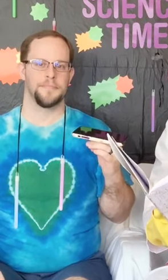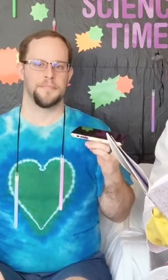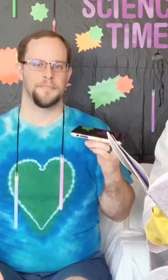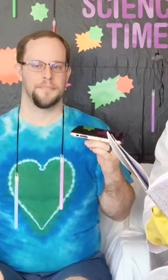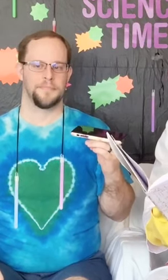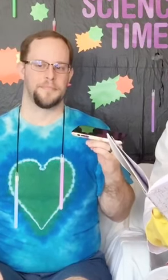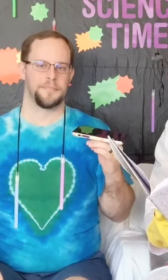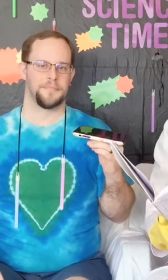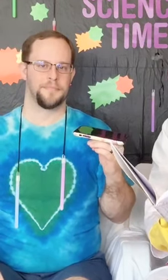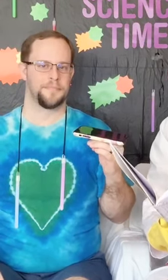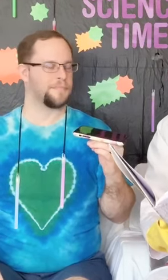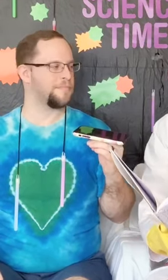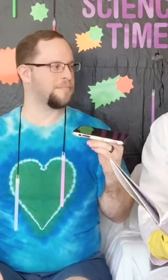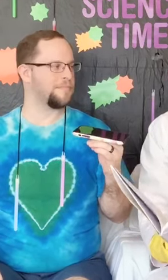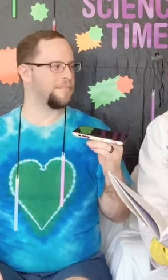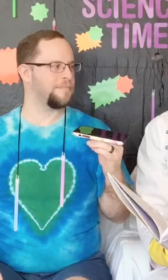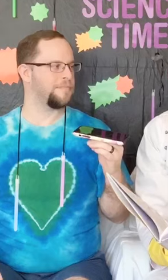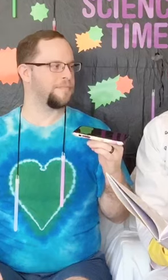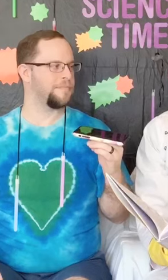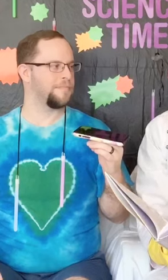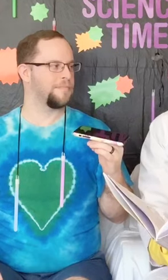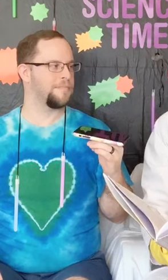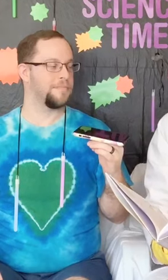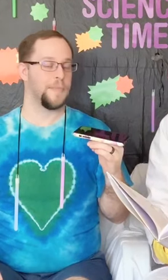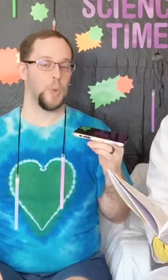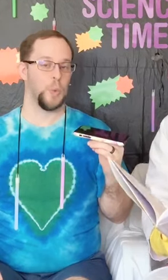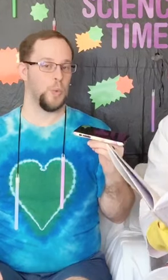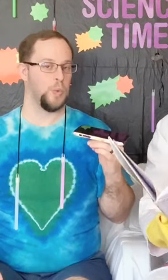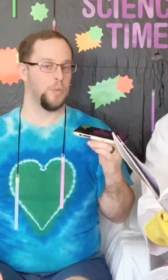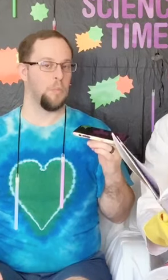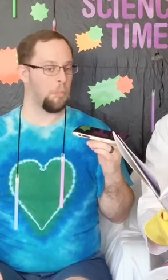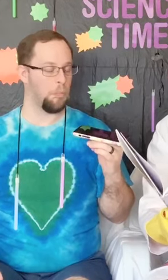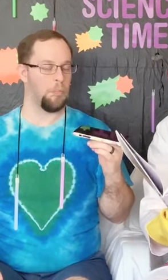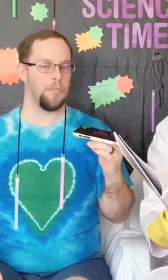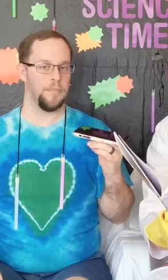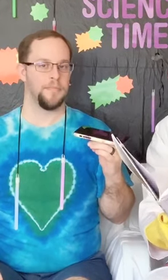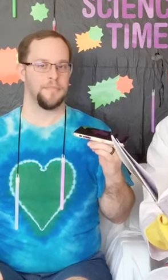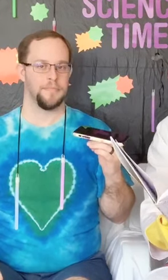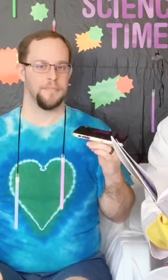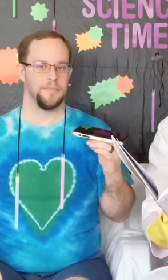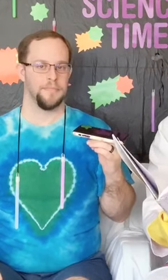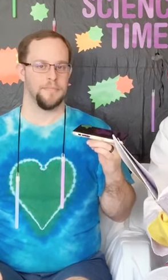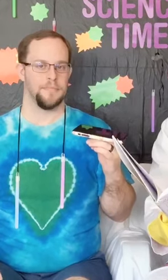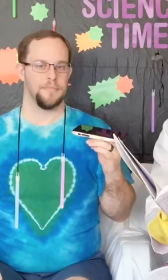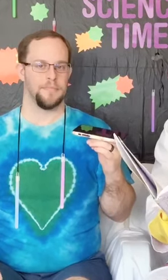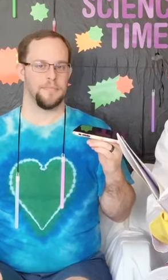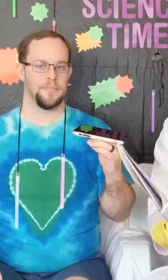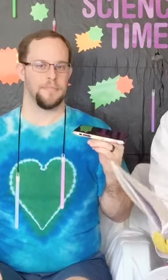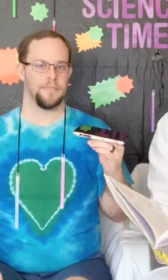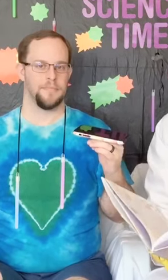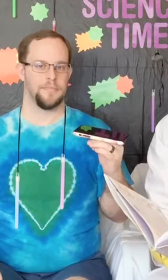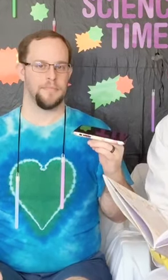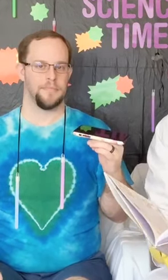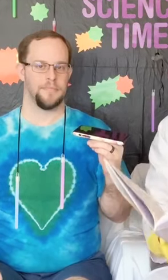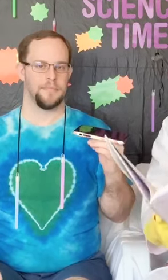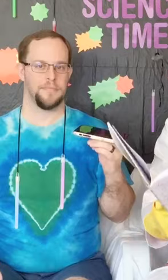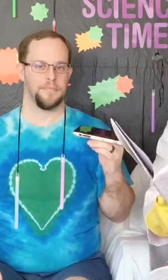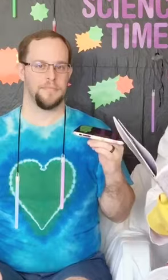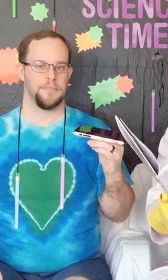of helping young Ada sort fiction from fact. She asks lots of questions. How could she resist?